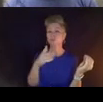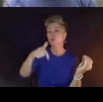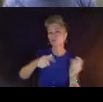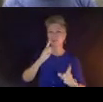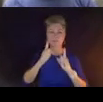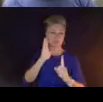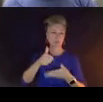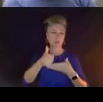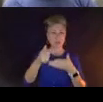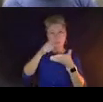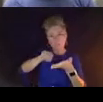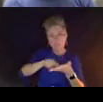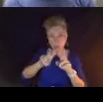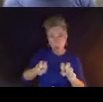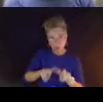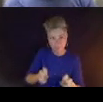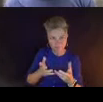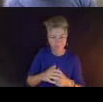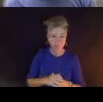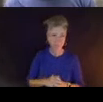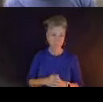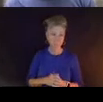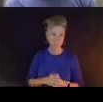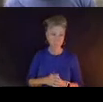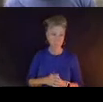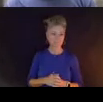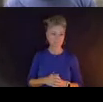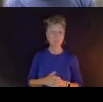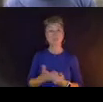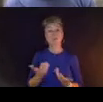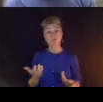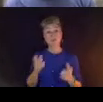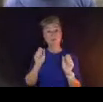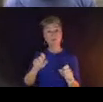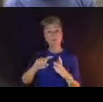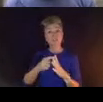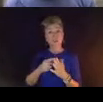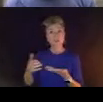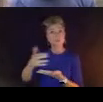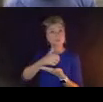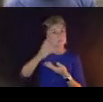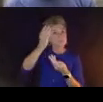One of the ways that we can do that is to start by obtaining some information about sexual orientation and gender identity.